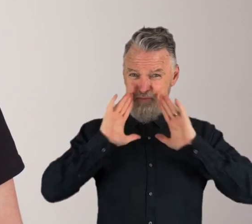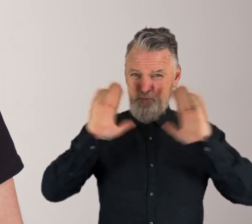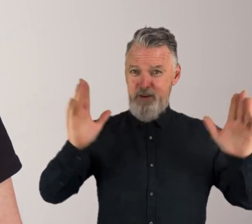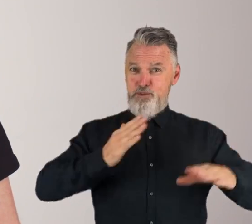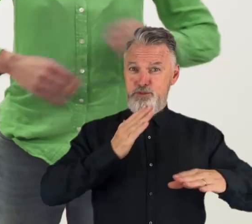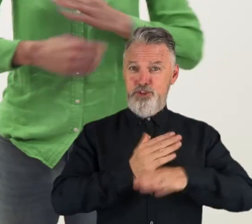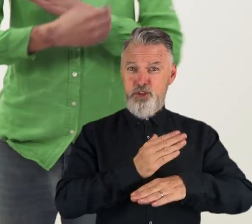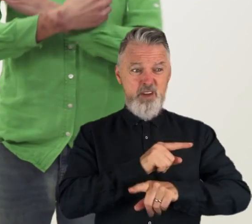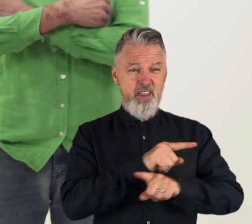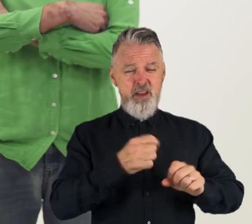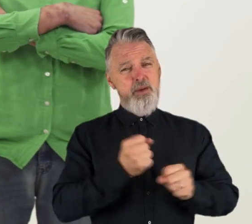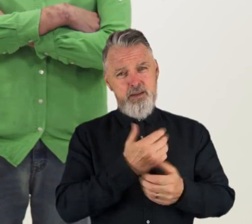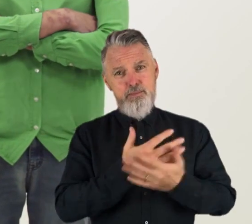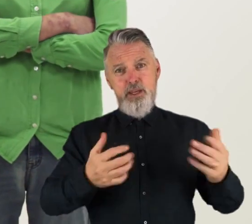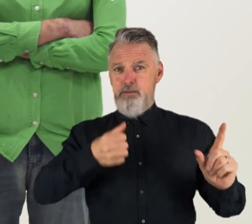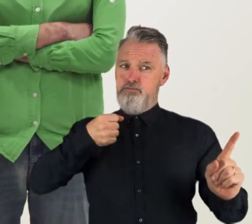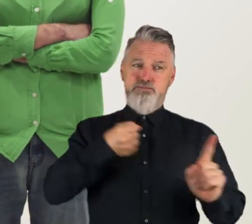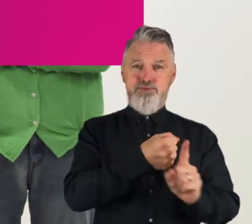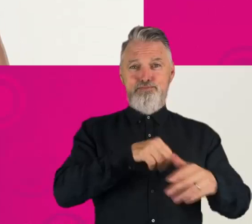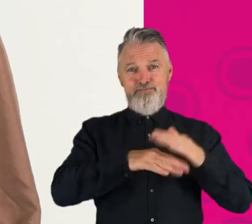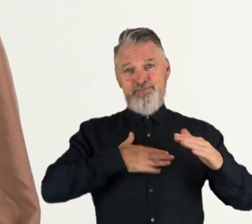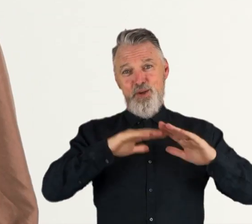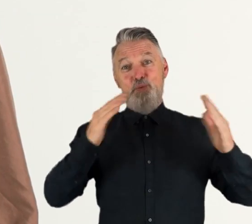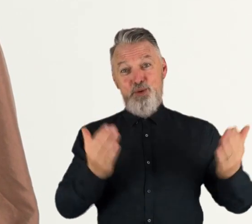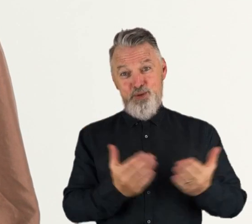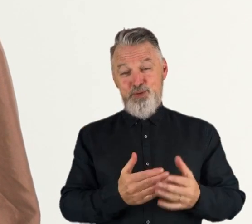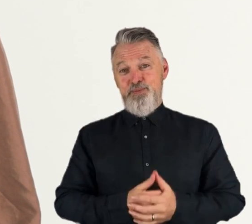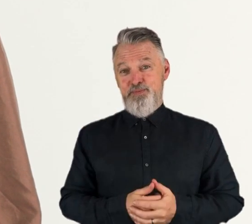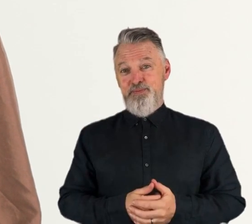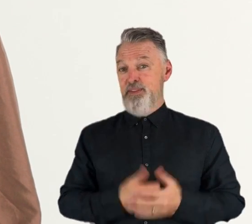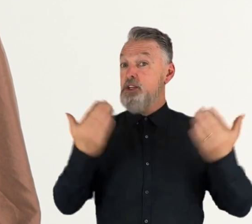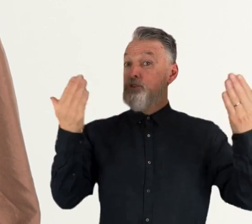making a significant impact on our world. Tonight is not just about entertainment